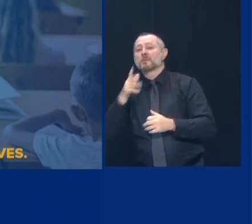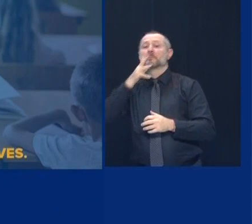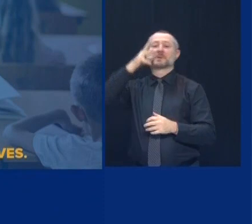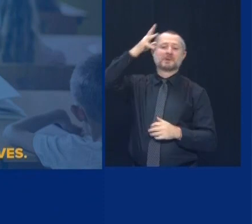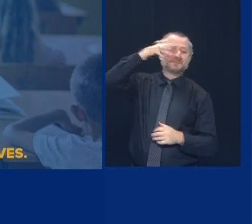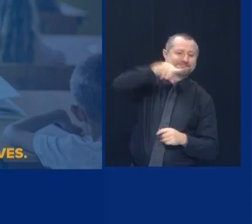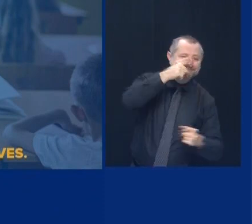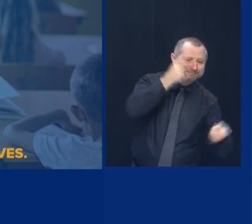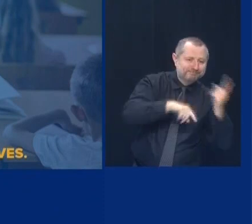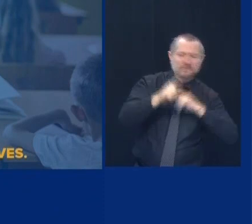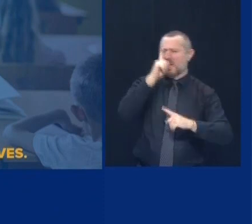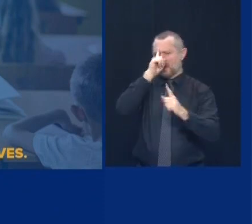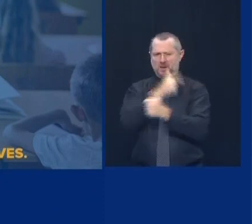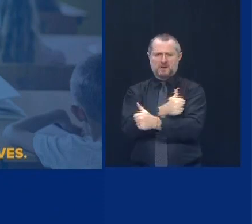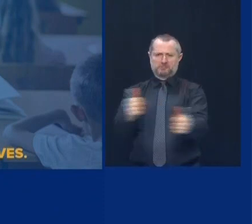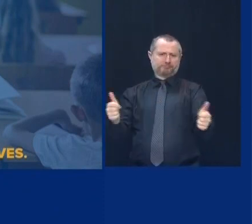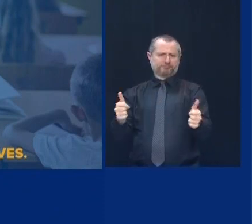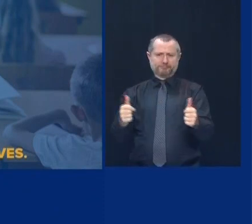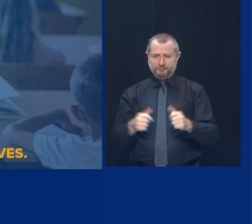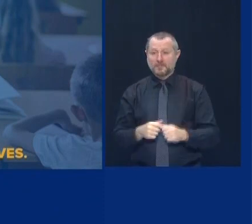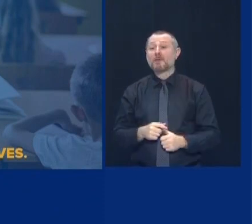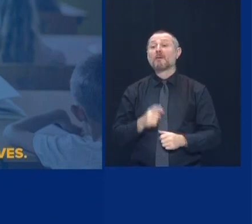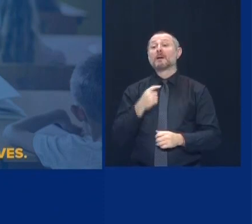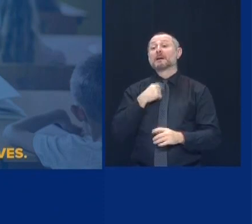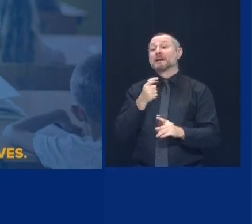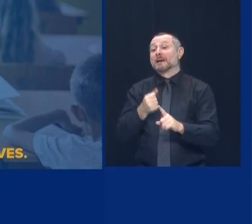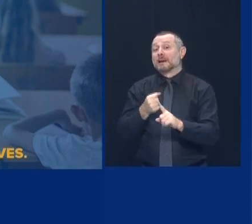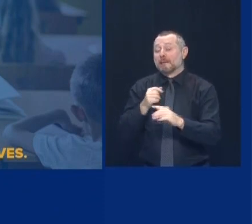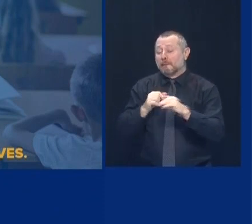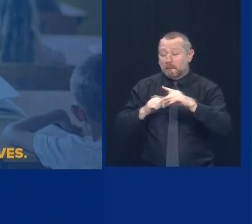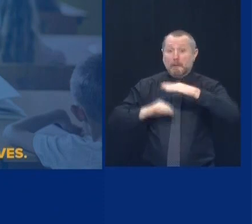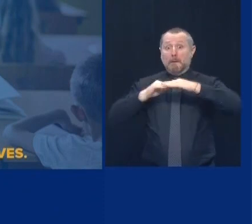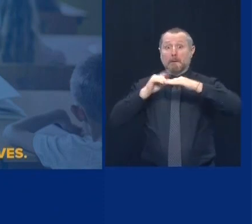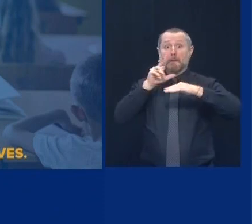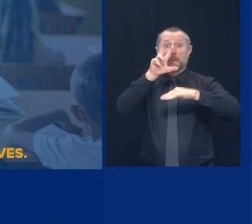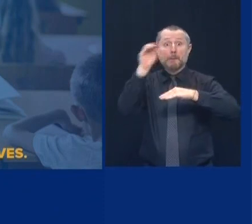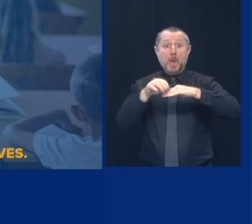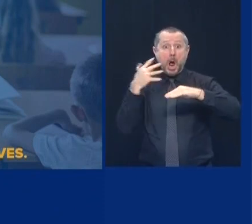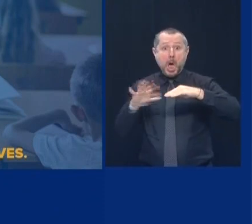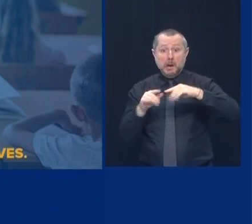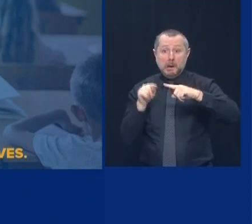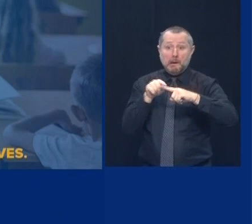CHARGE. DO WHATEVER YOU WANT TO DO. REMOTE, HYBRID OR WHATEVER YOUR